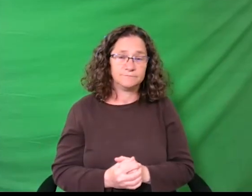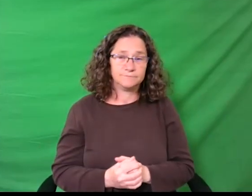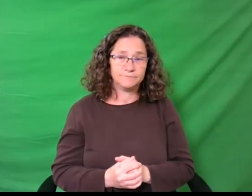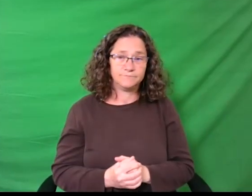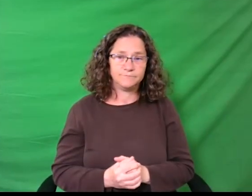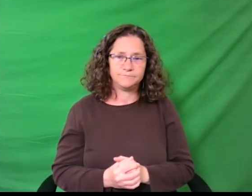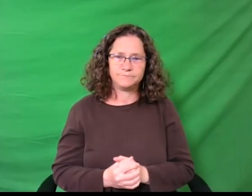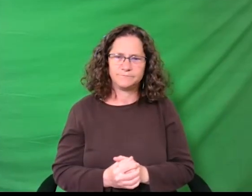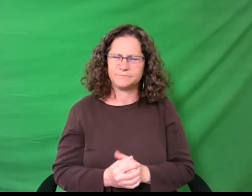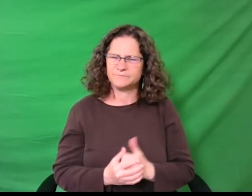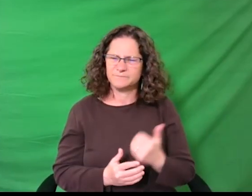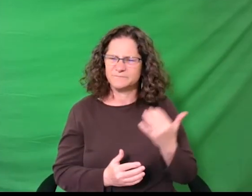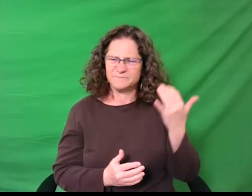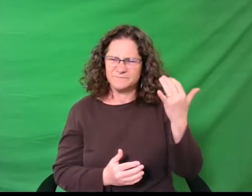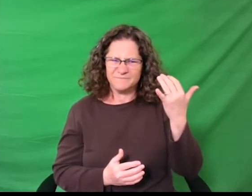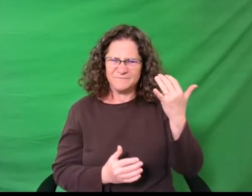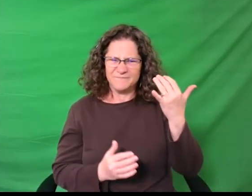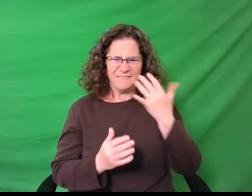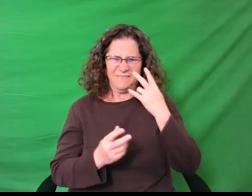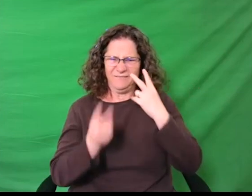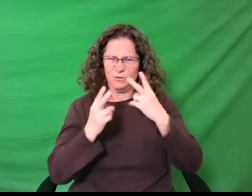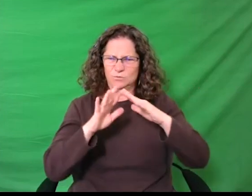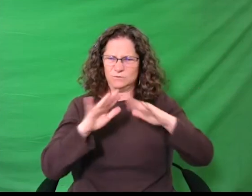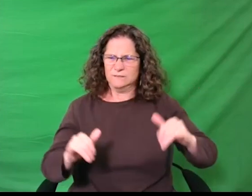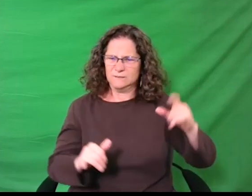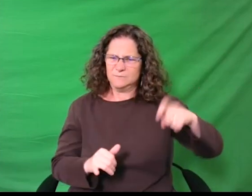So why do students need a visual system?